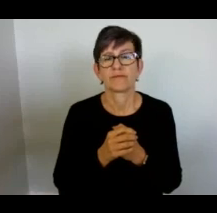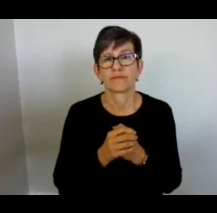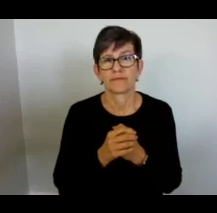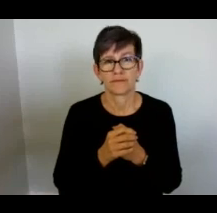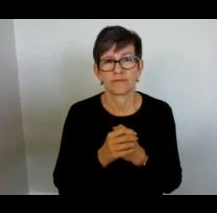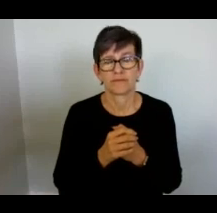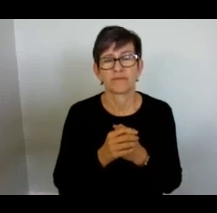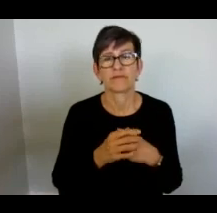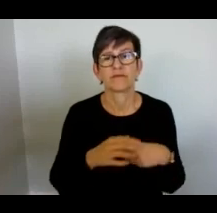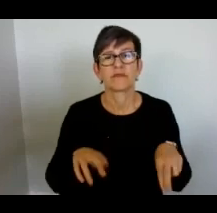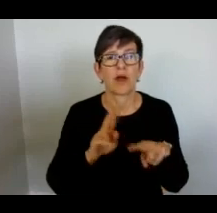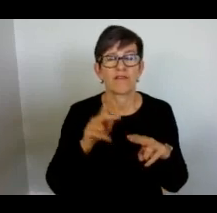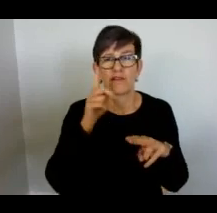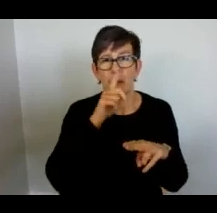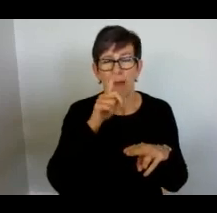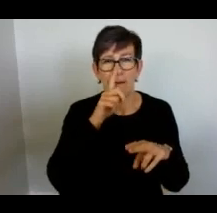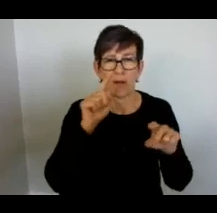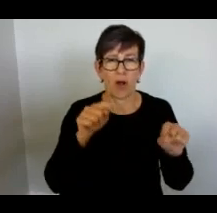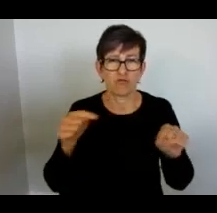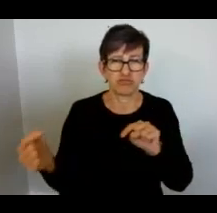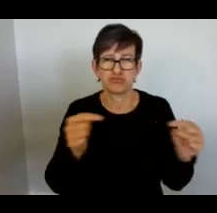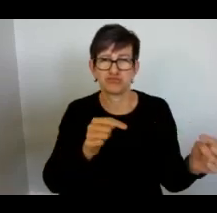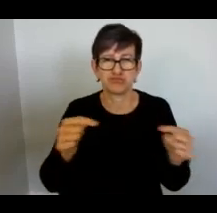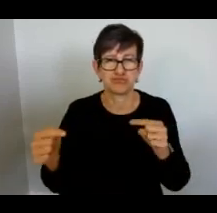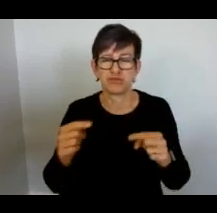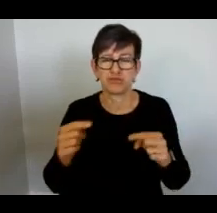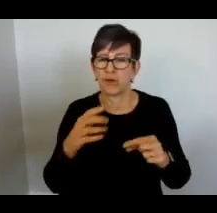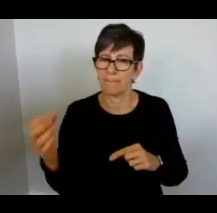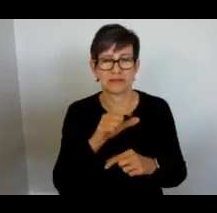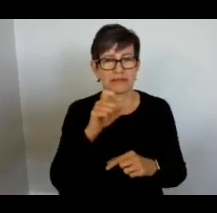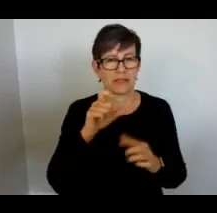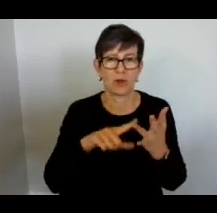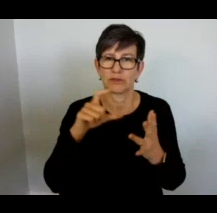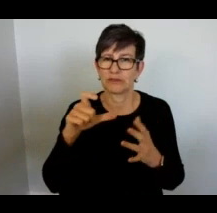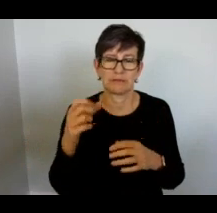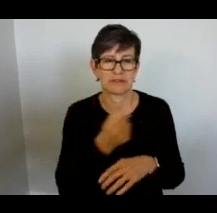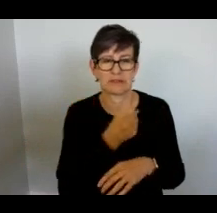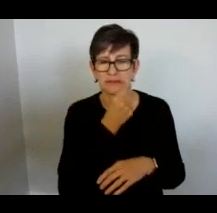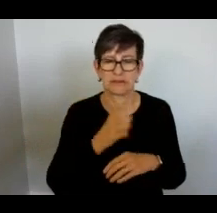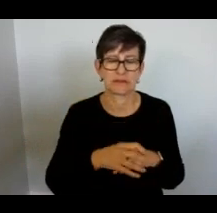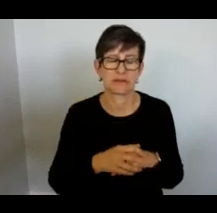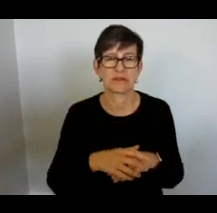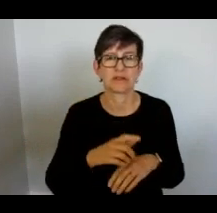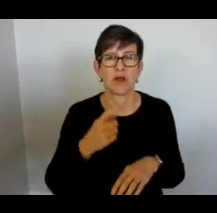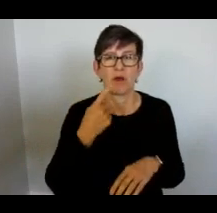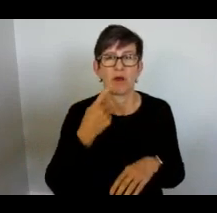that's before the court. And the court-ordered conference is an opportunity for everyone to